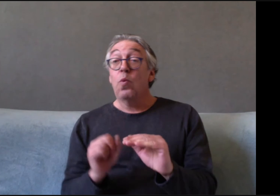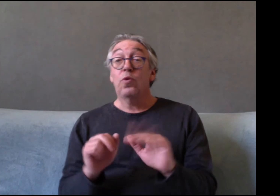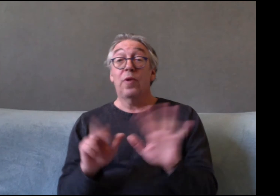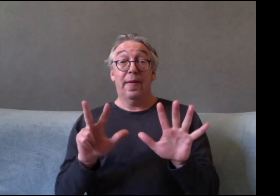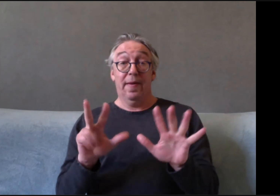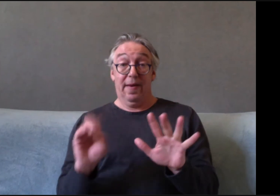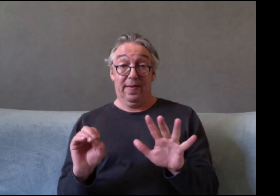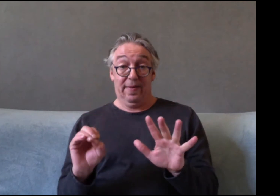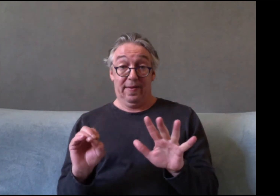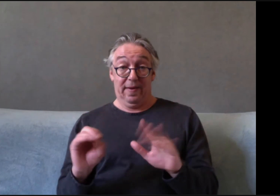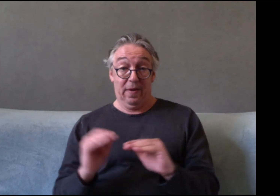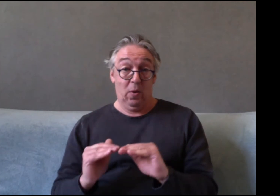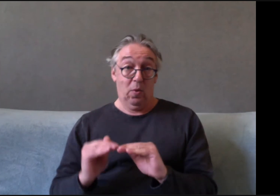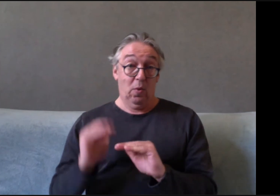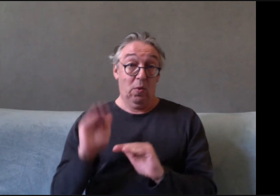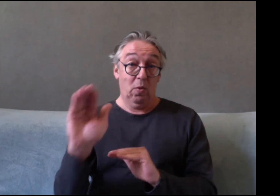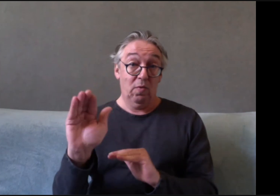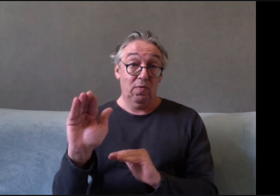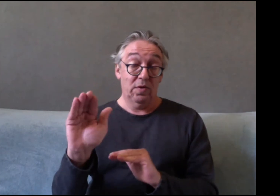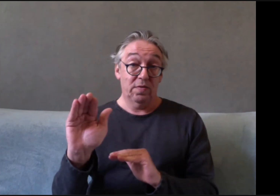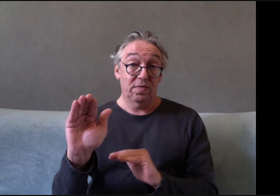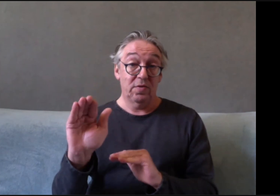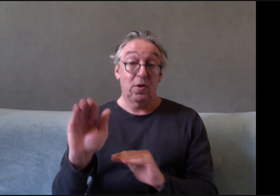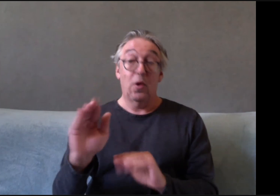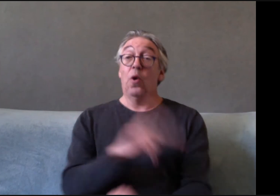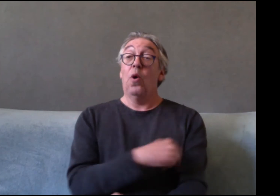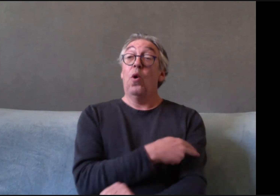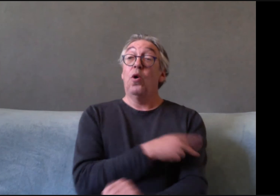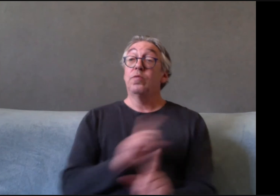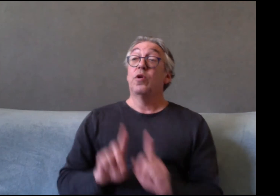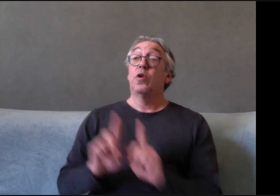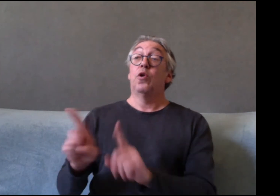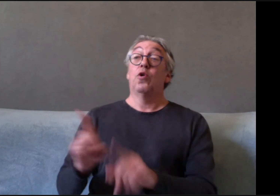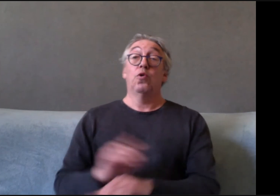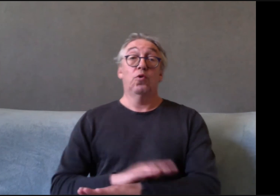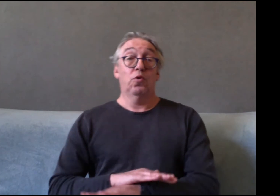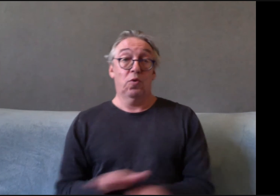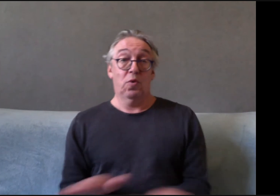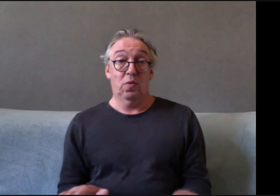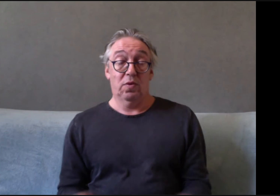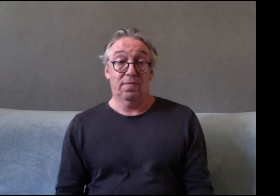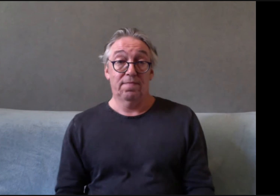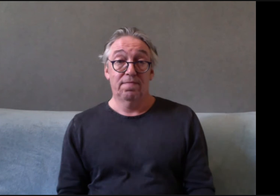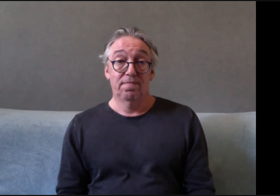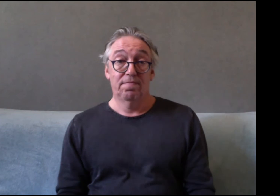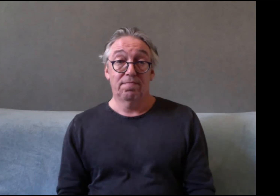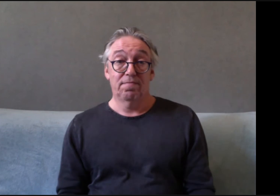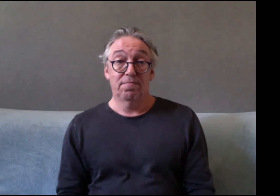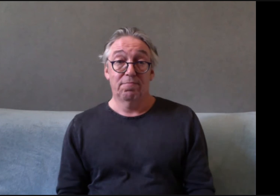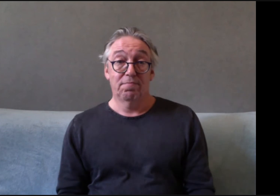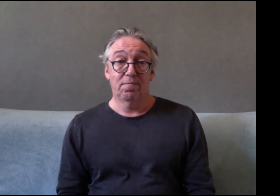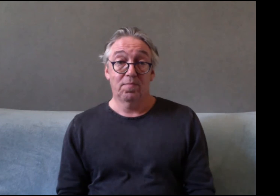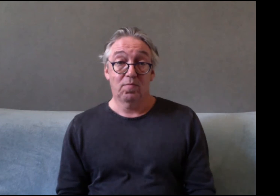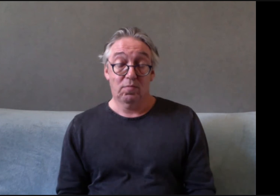because many professionals are also affected and they don't have any kind of protection, many people